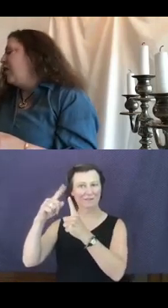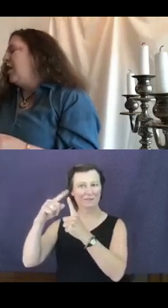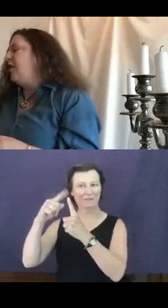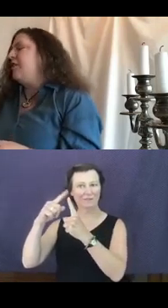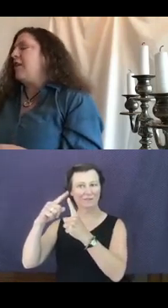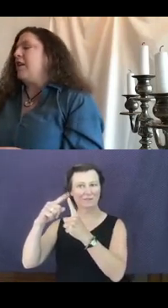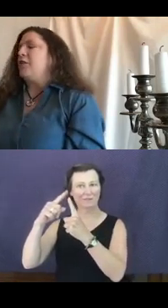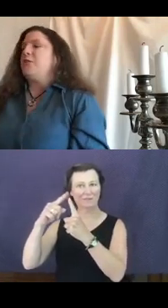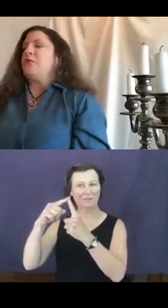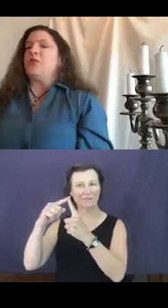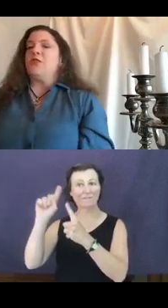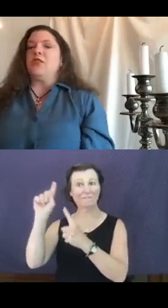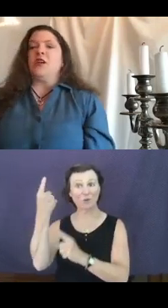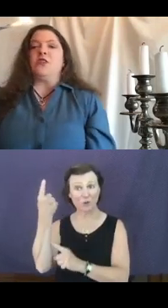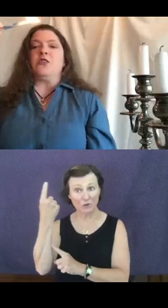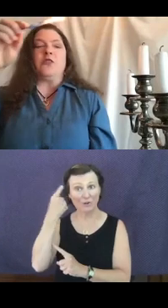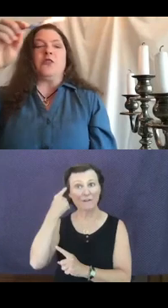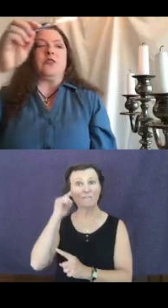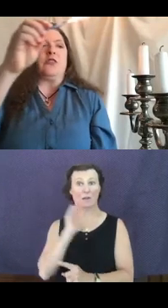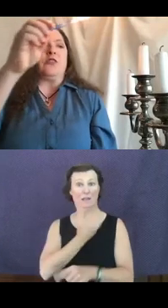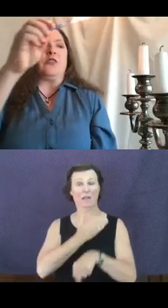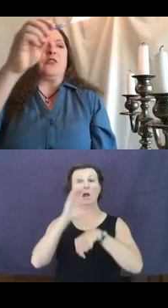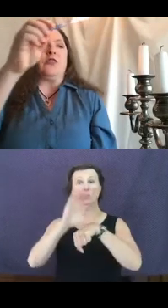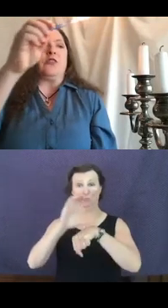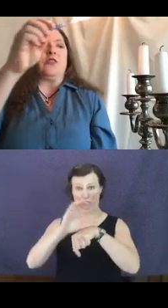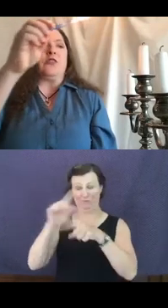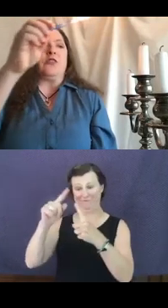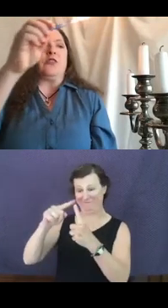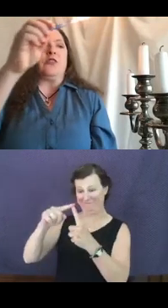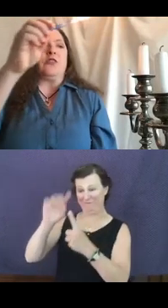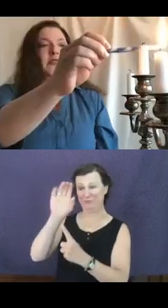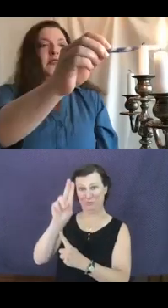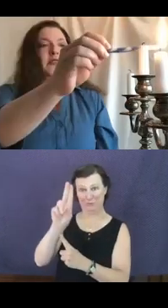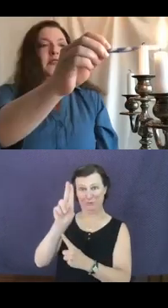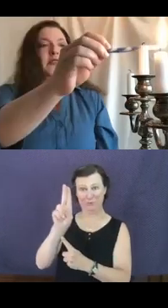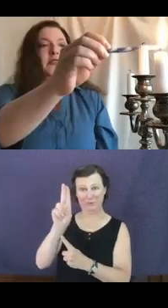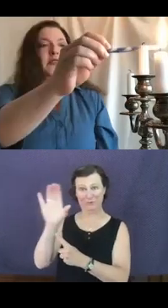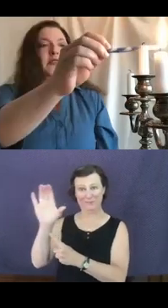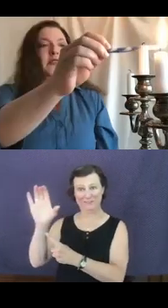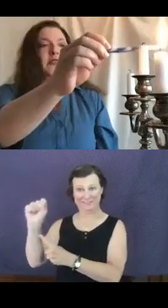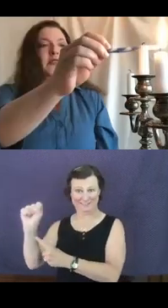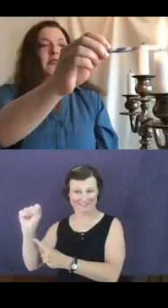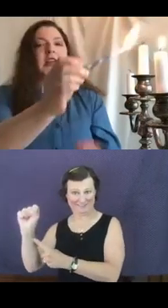here in Salem, the Unitarian Universalist Congregation of Salem.